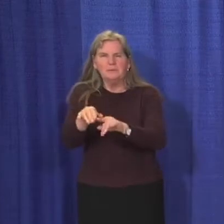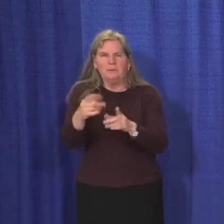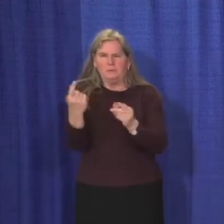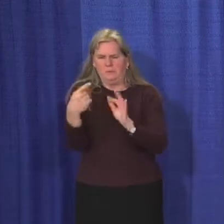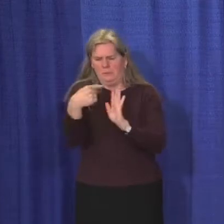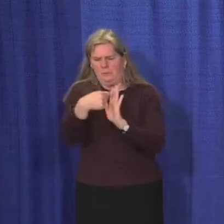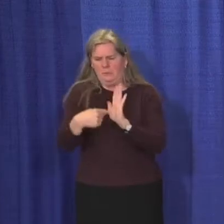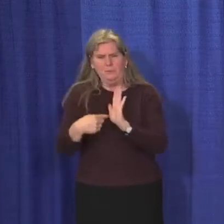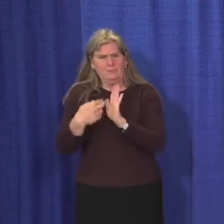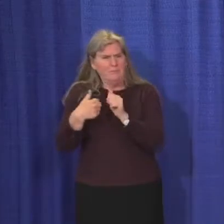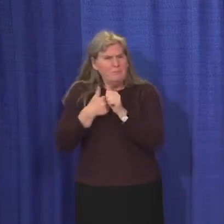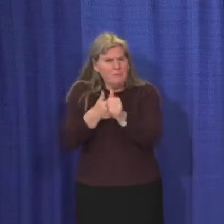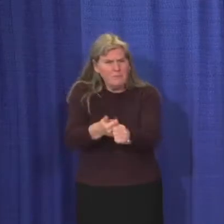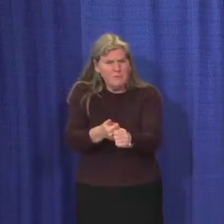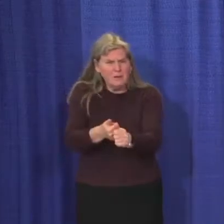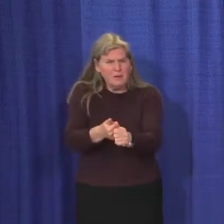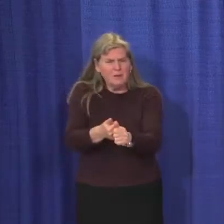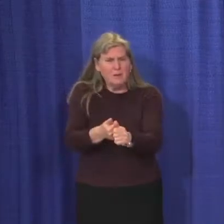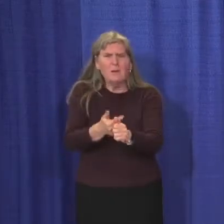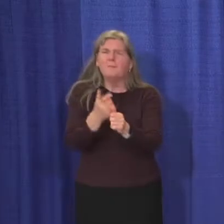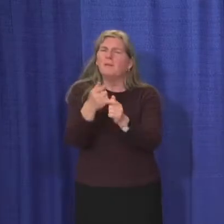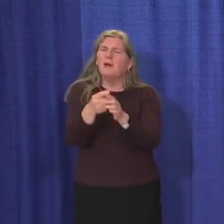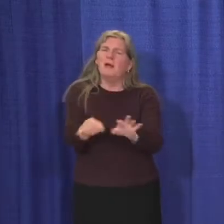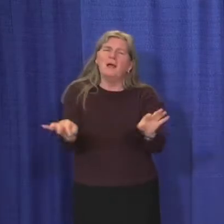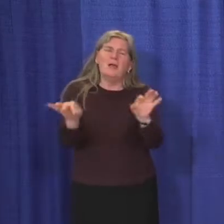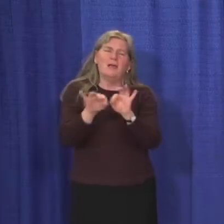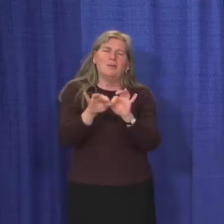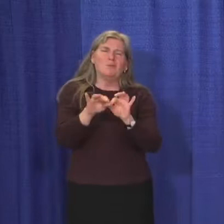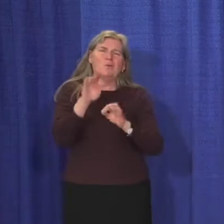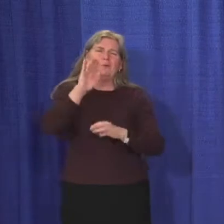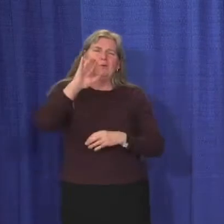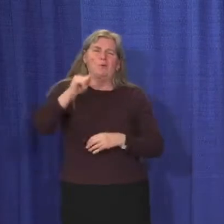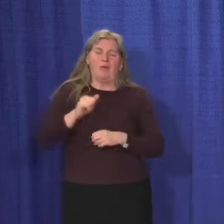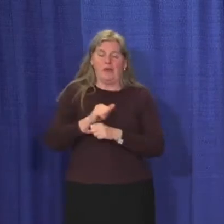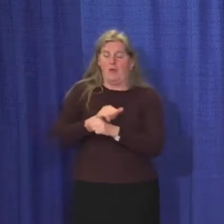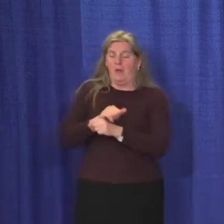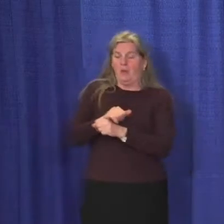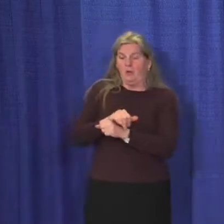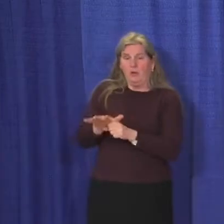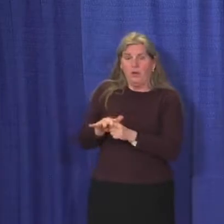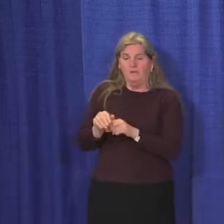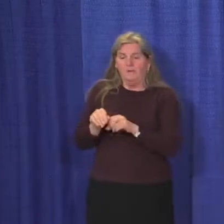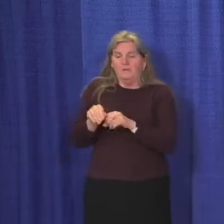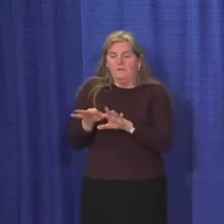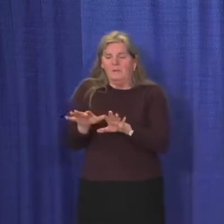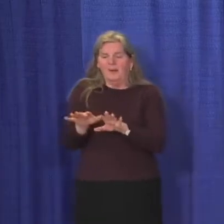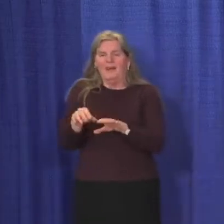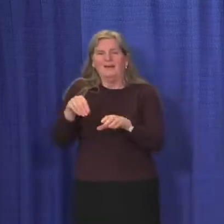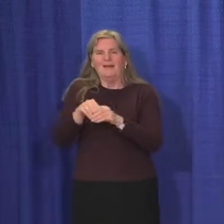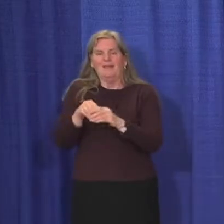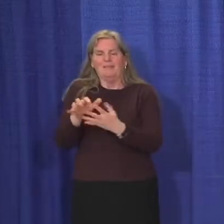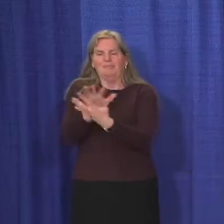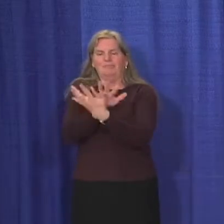Remember a vital but simple principle, COVID spreads in crowded places where there is